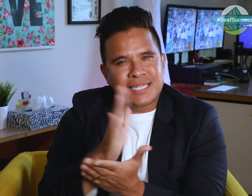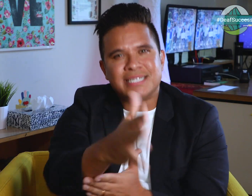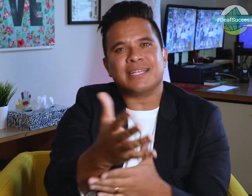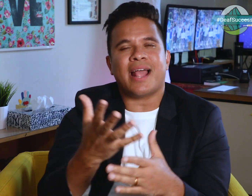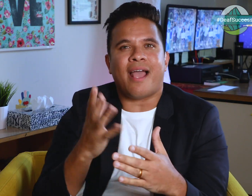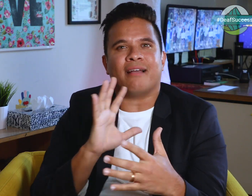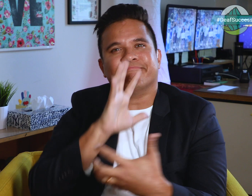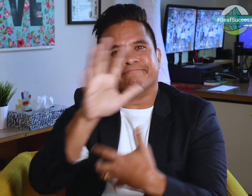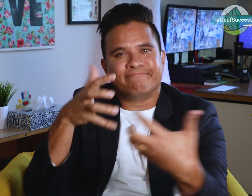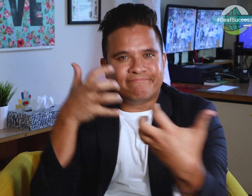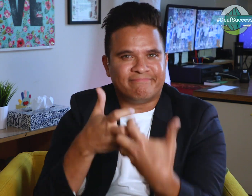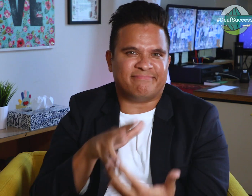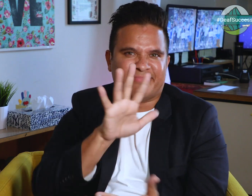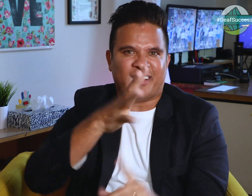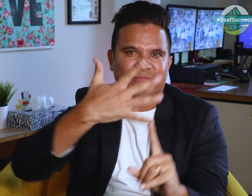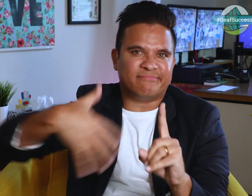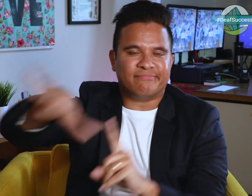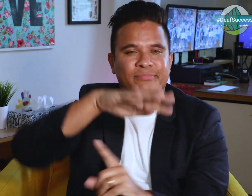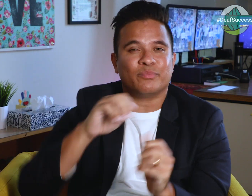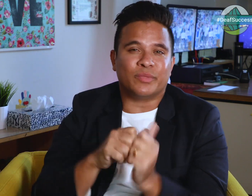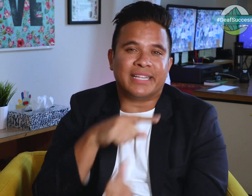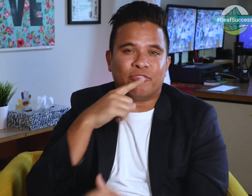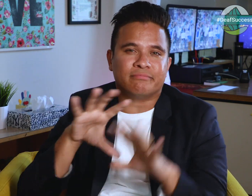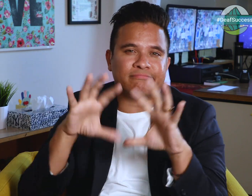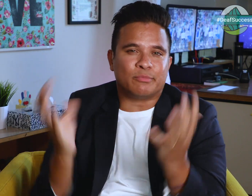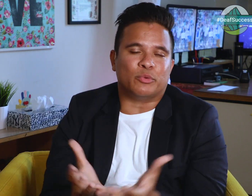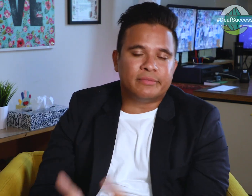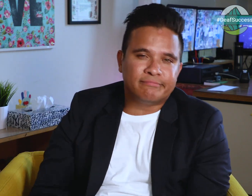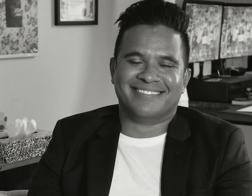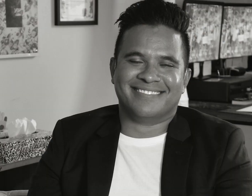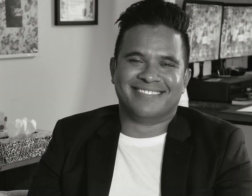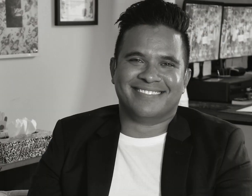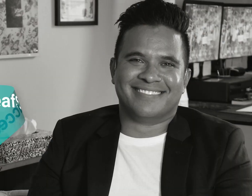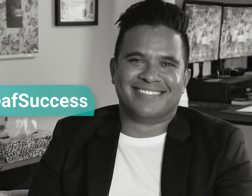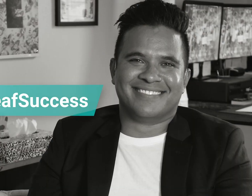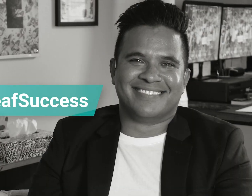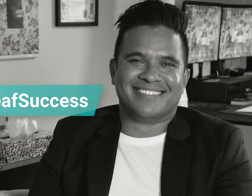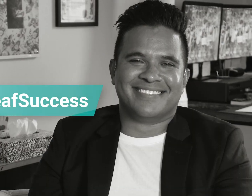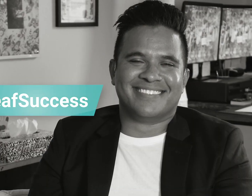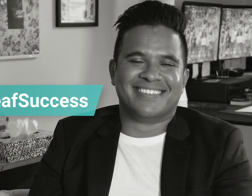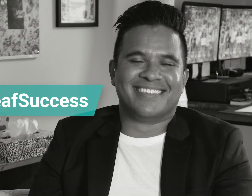is critical in order for the student to try to understand themselves as they navigate their way